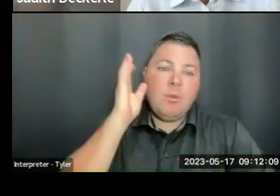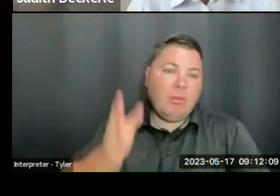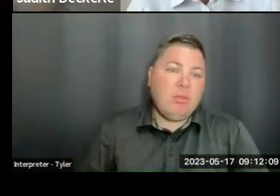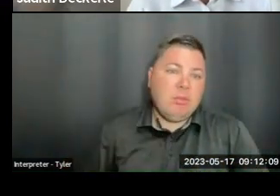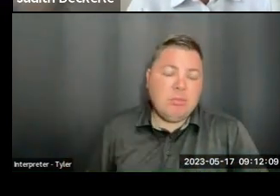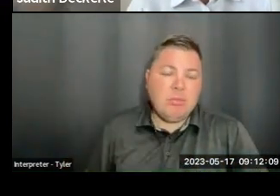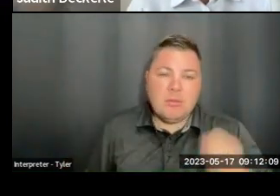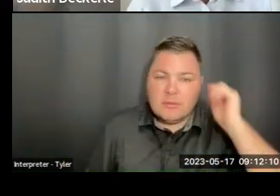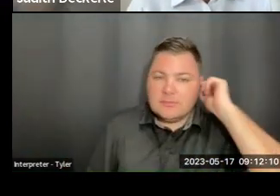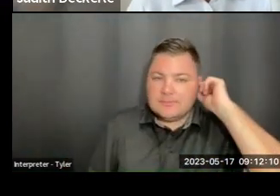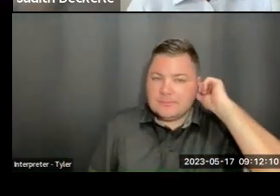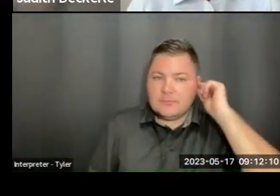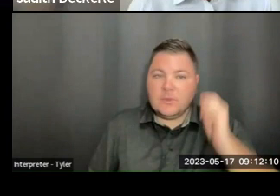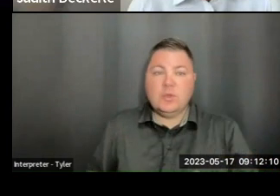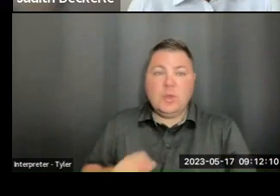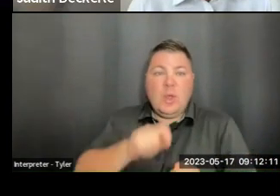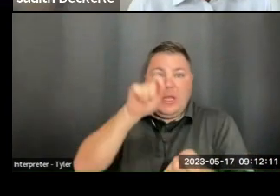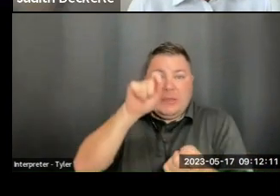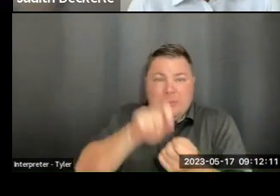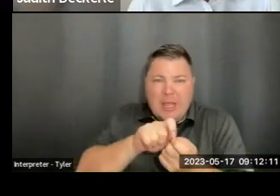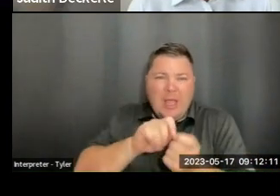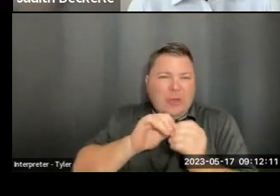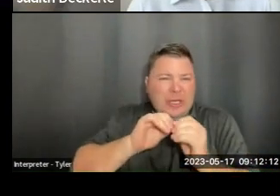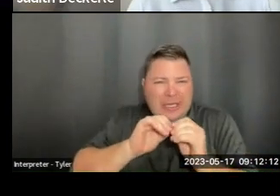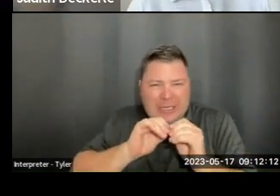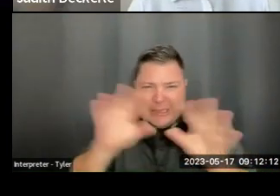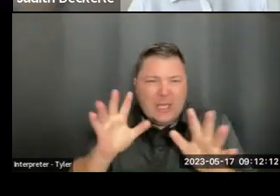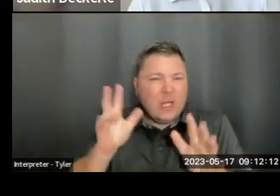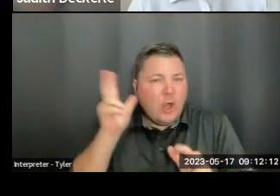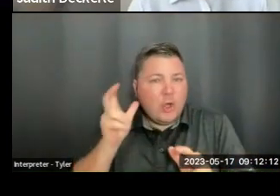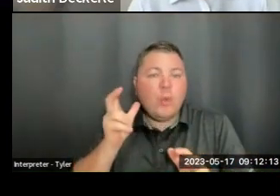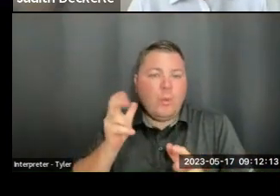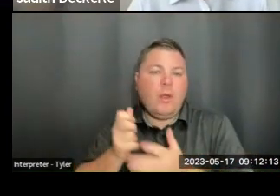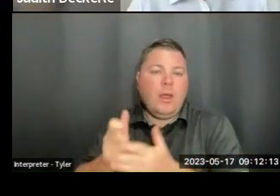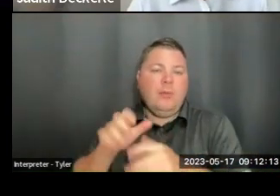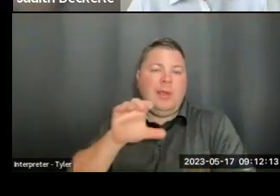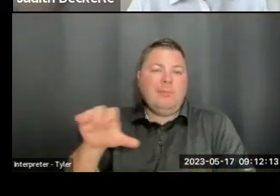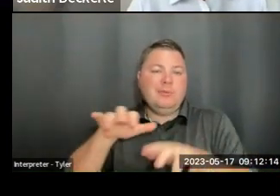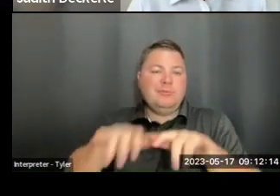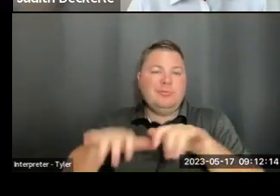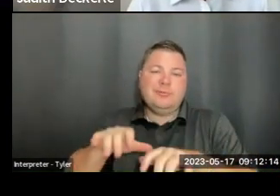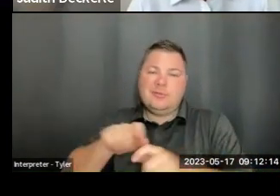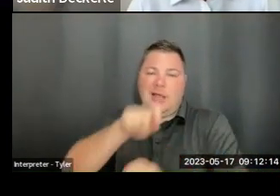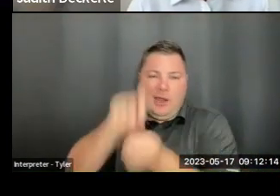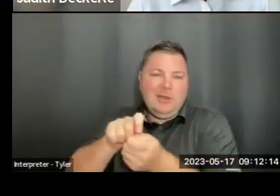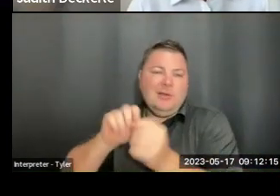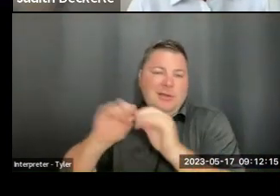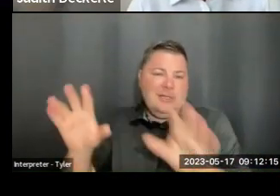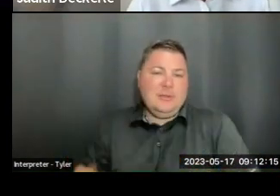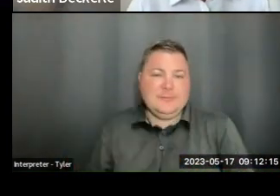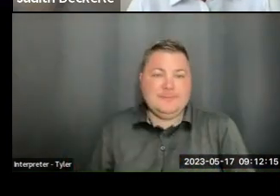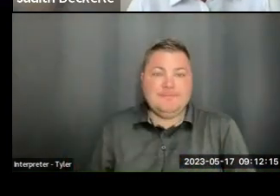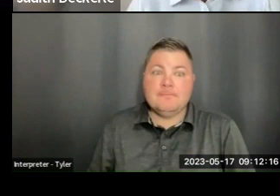In addition, the quality of the audio is very important to accurate captions.